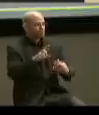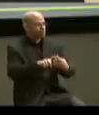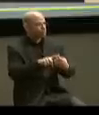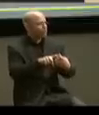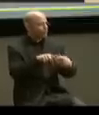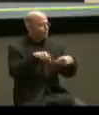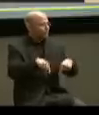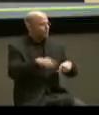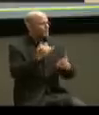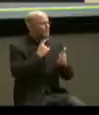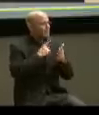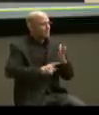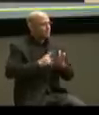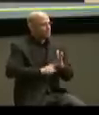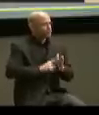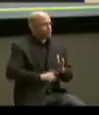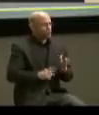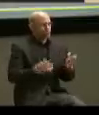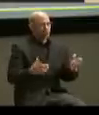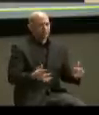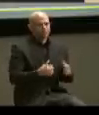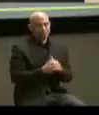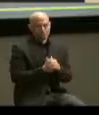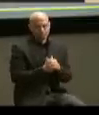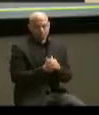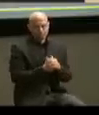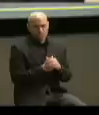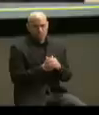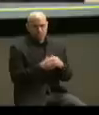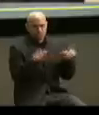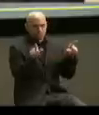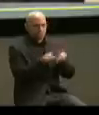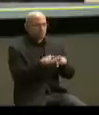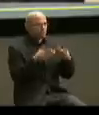THEN IN THE SAME WAY THAT THE AGENCIES HAVE BEEN ASKED, IF YOU